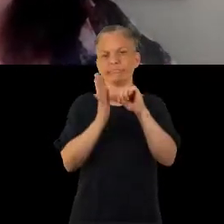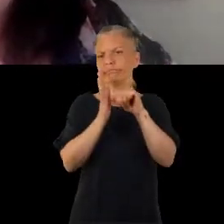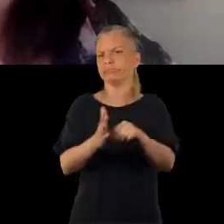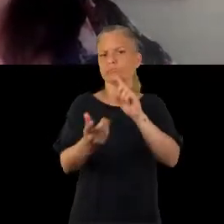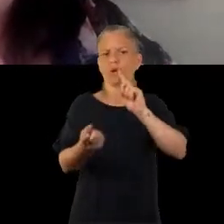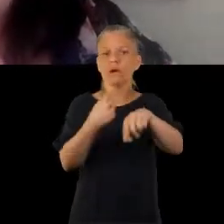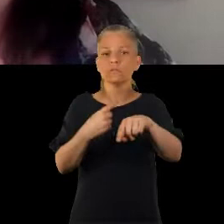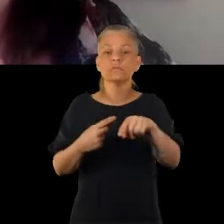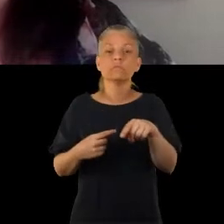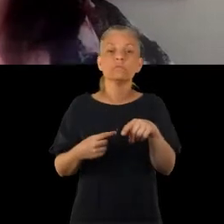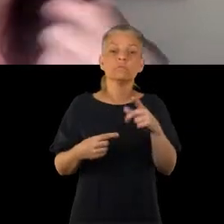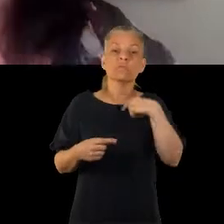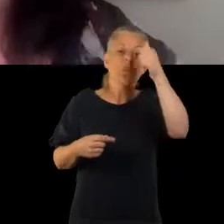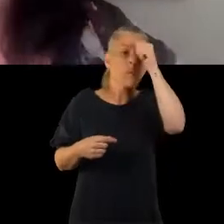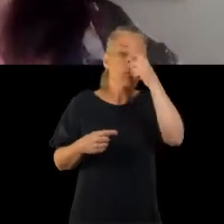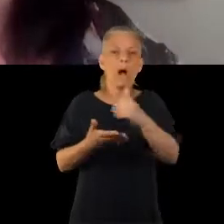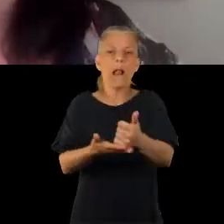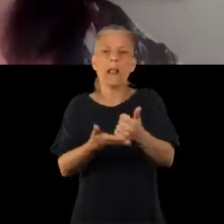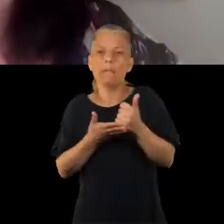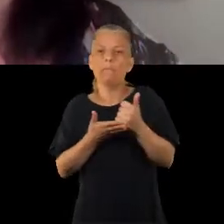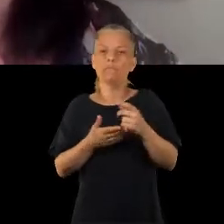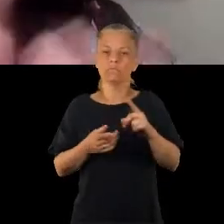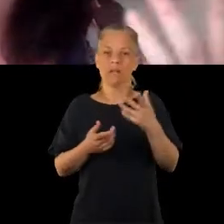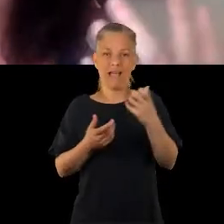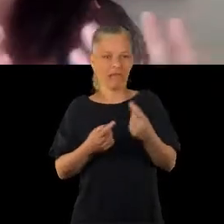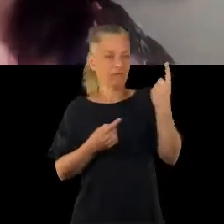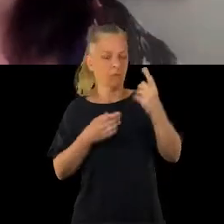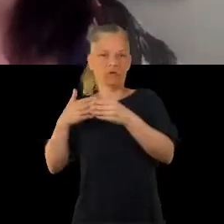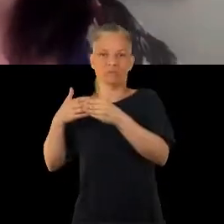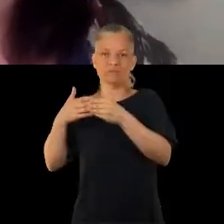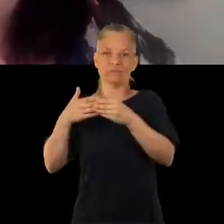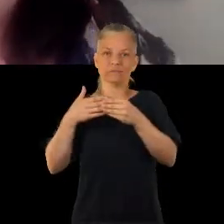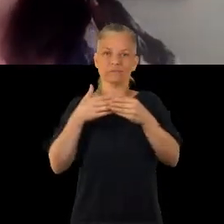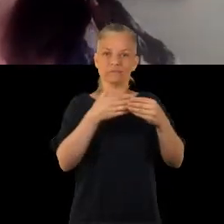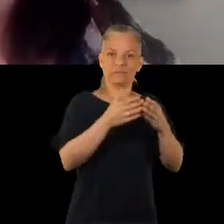understands peer support leading. And that usually comes from someone who’s done peer support